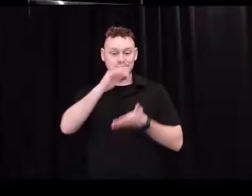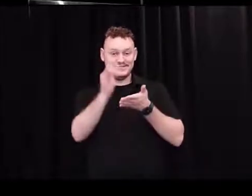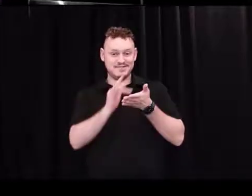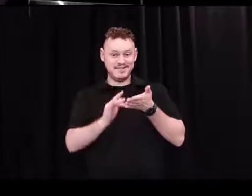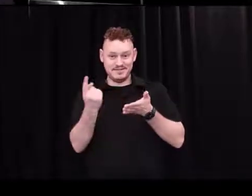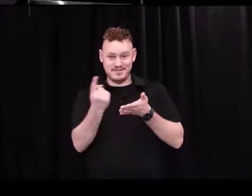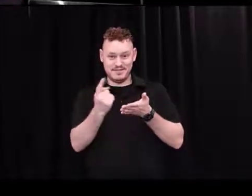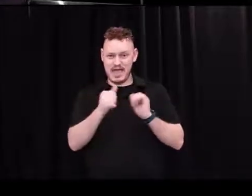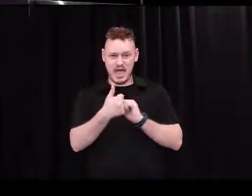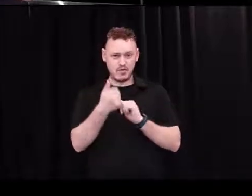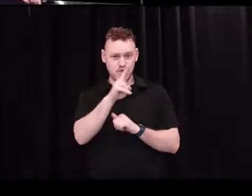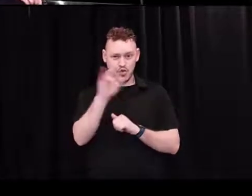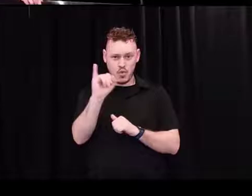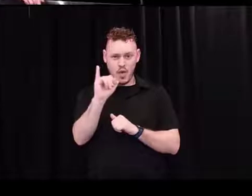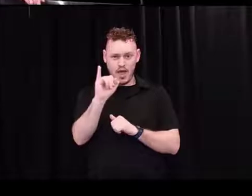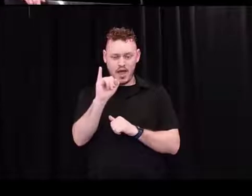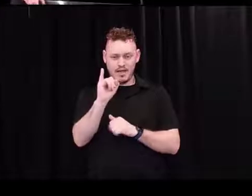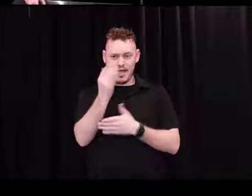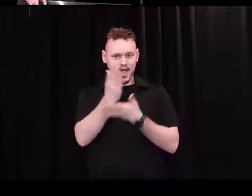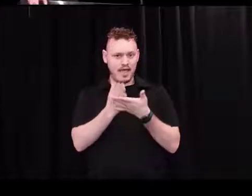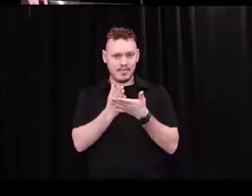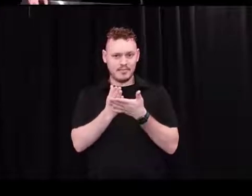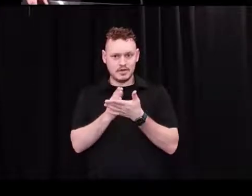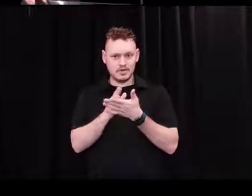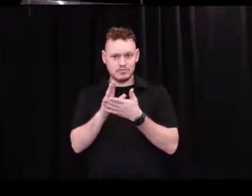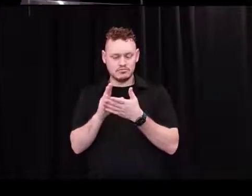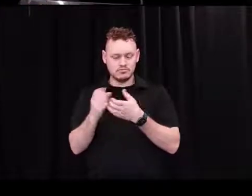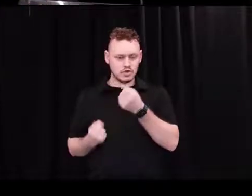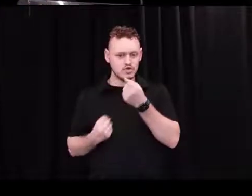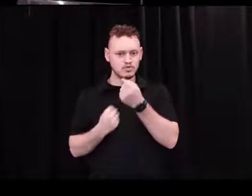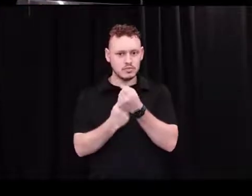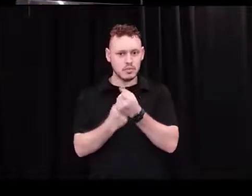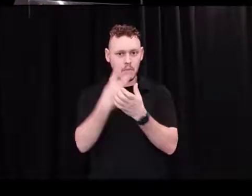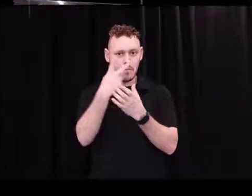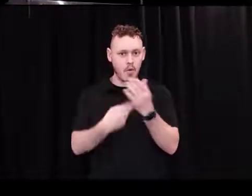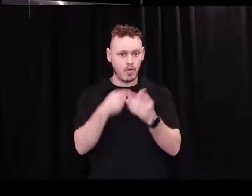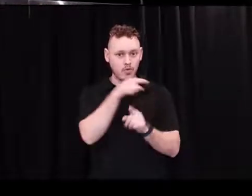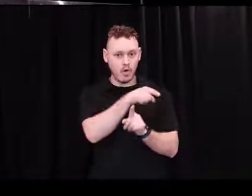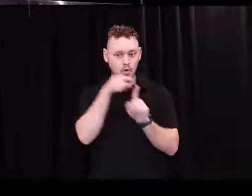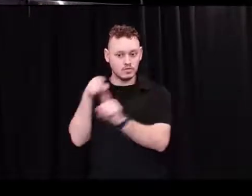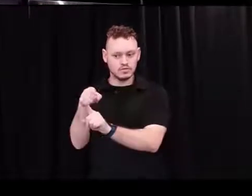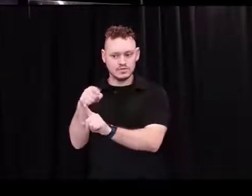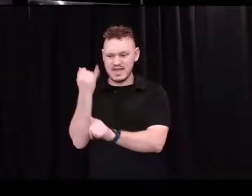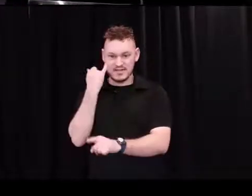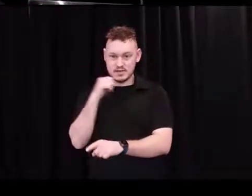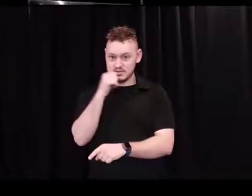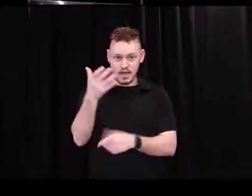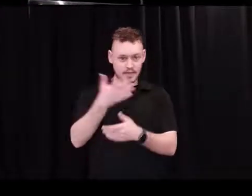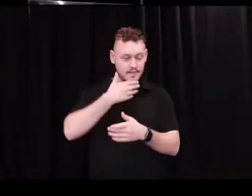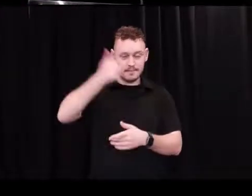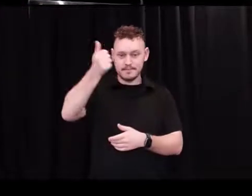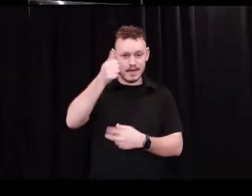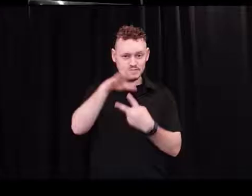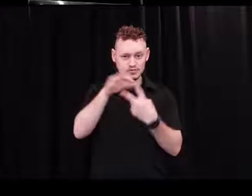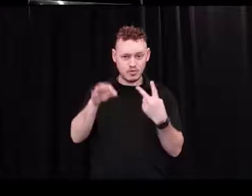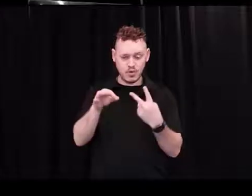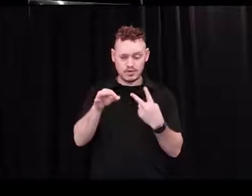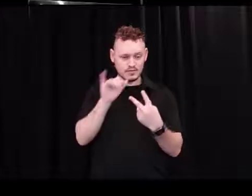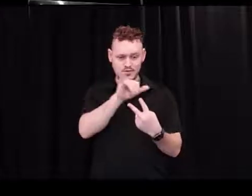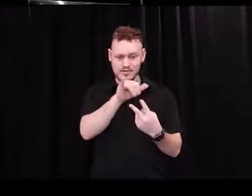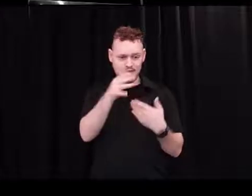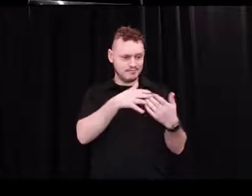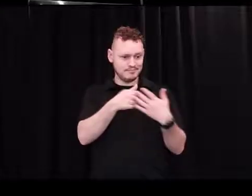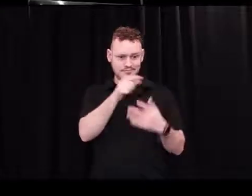UI element contributes to both goals? If it if it is not the best choice for whatever that goal is,